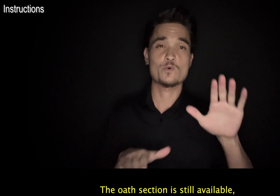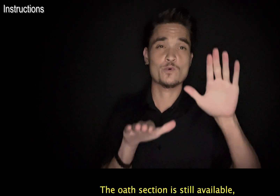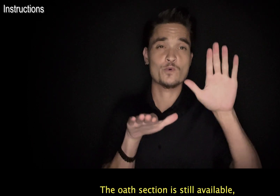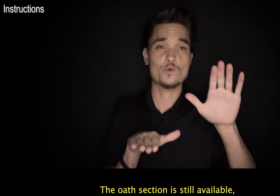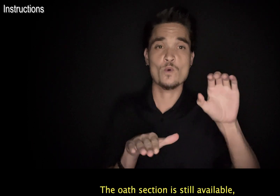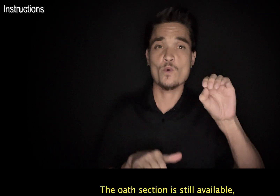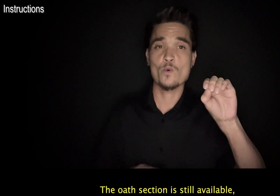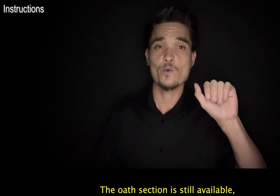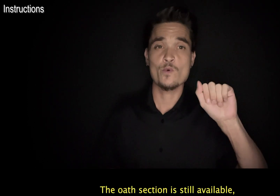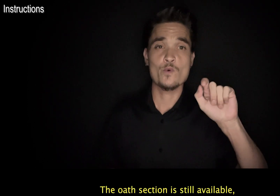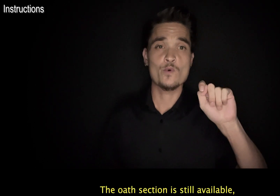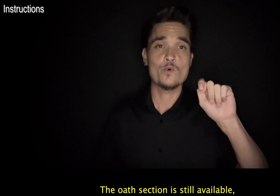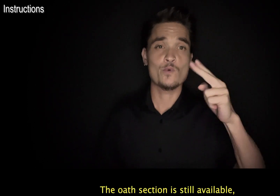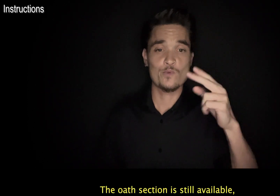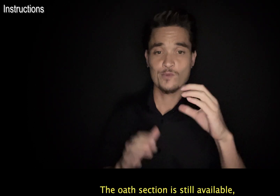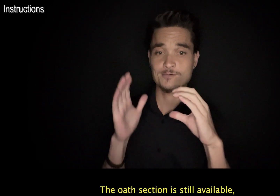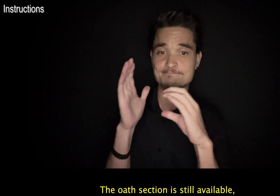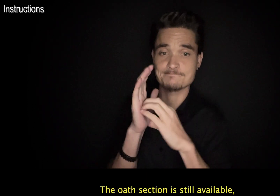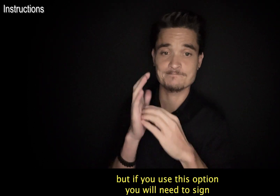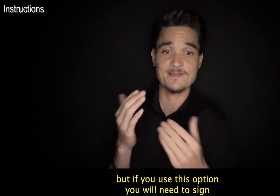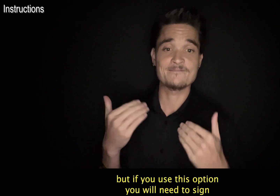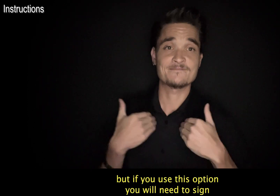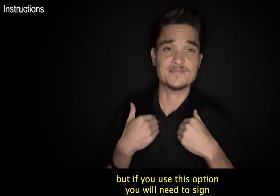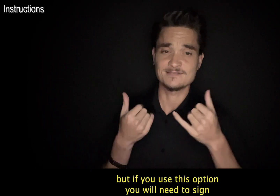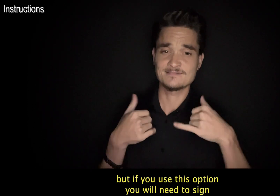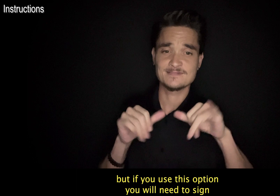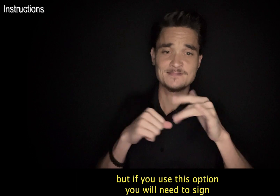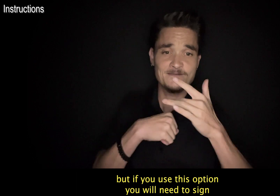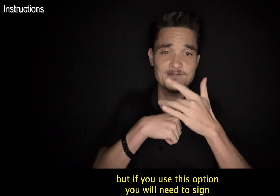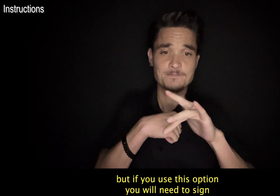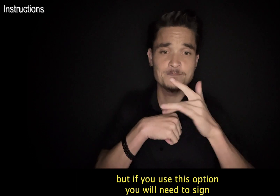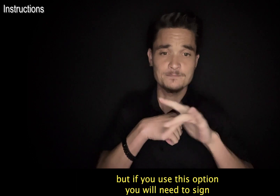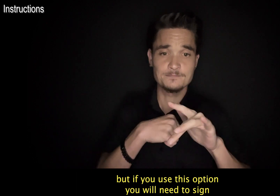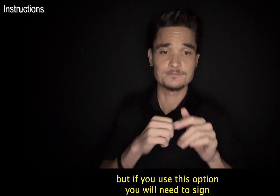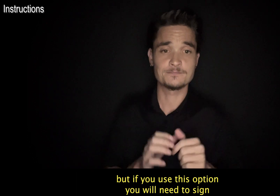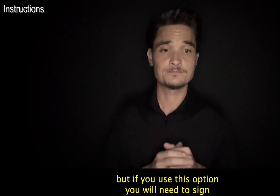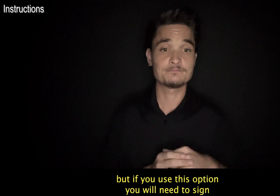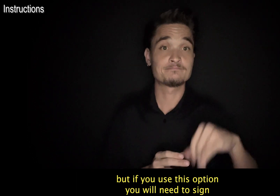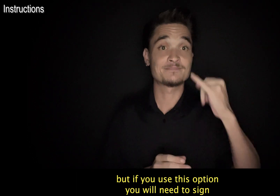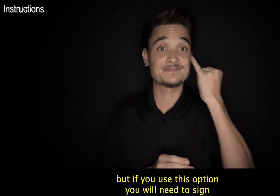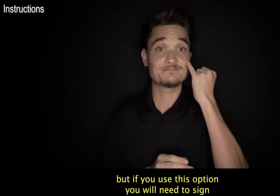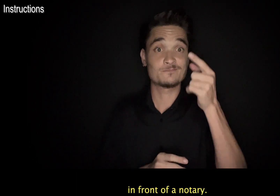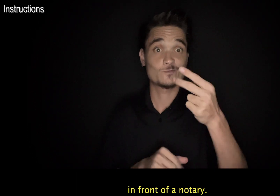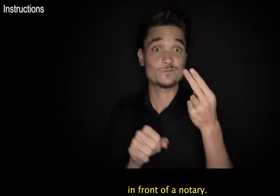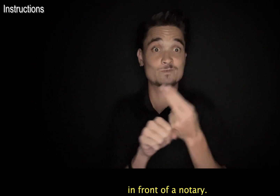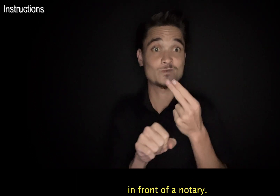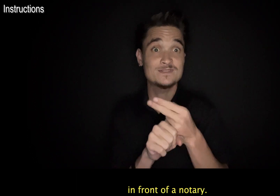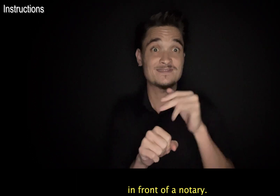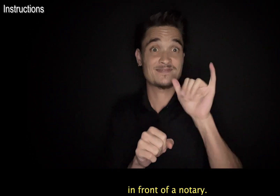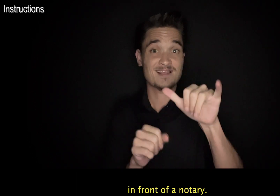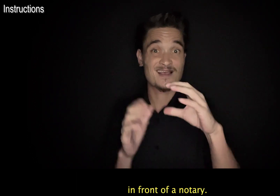The oath section is still available, but if you use this option you will need to sign in front of a notary.